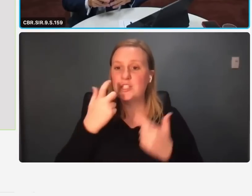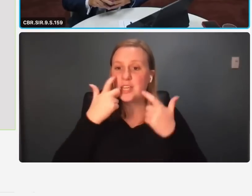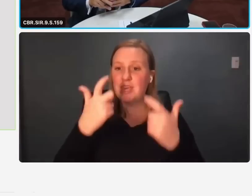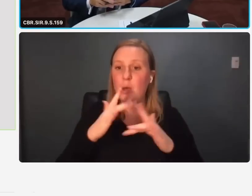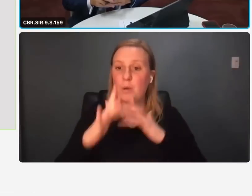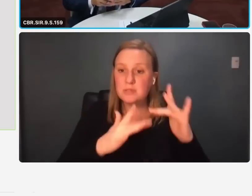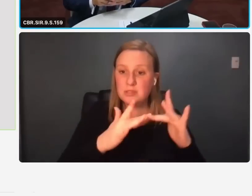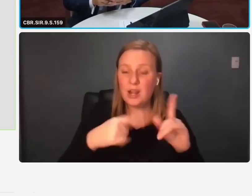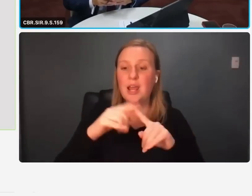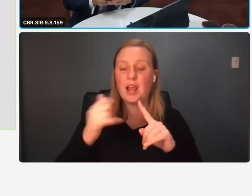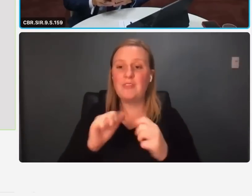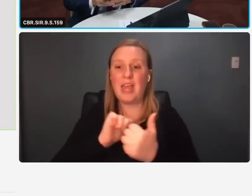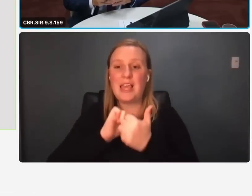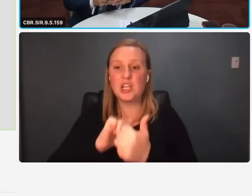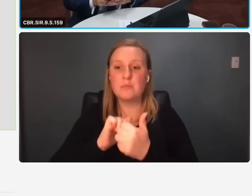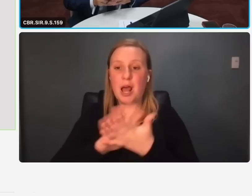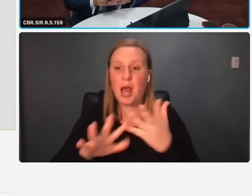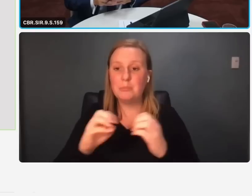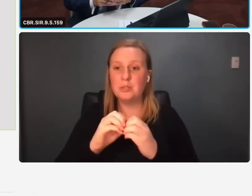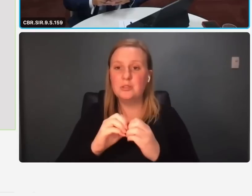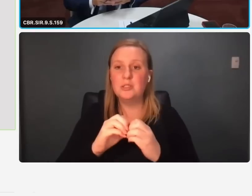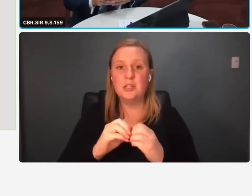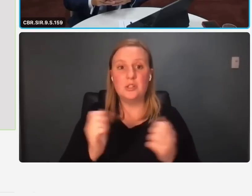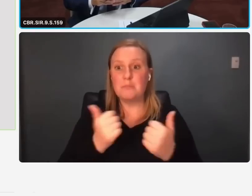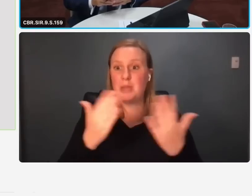So there are lots of consultation opportunities. So if you were asking about consultation and you don't